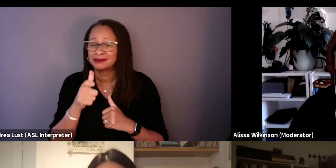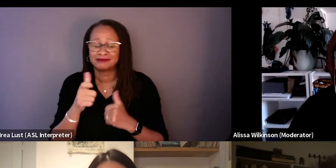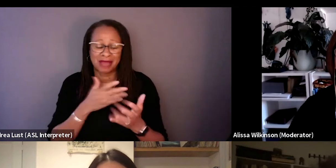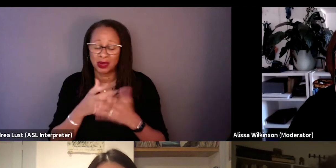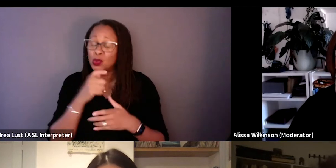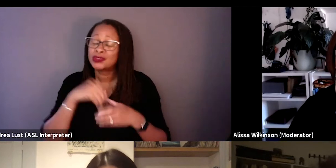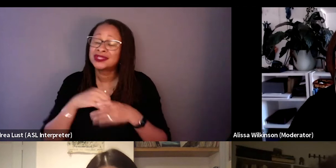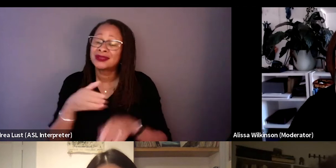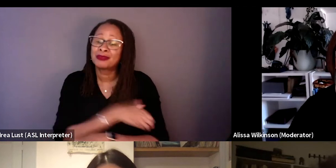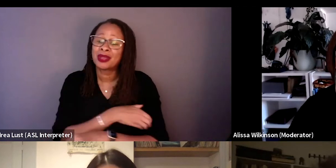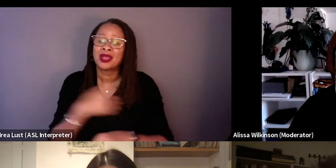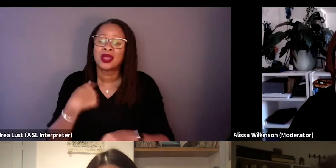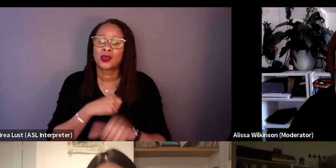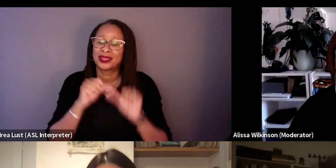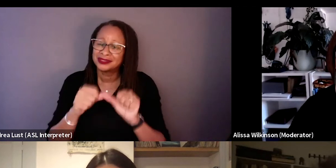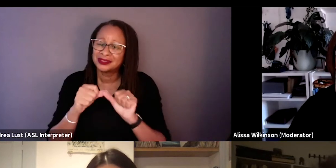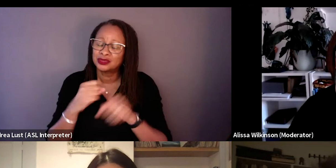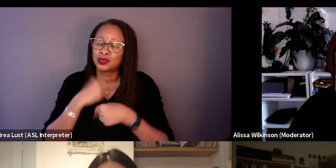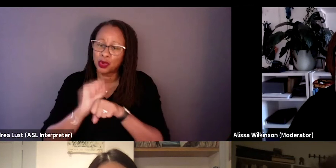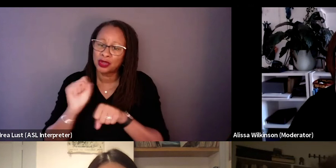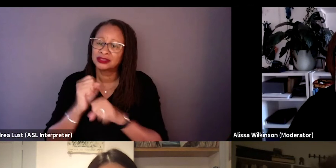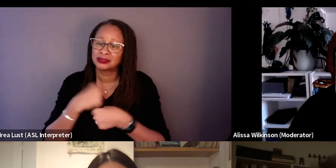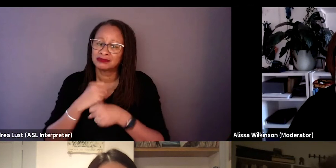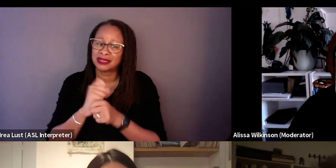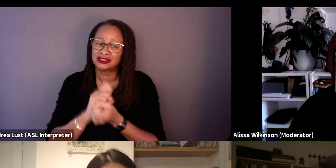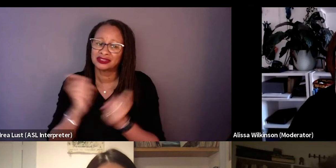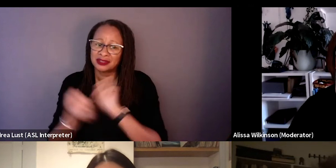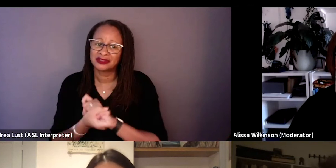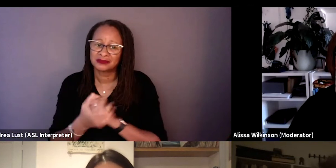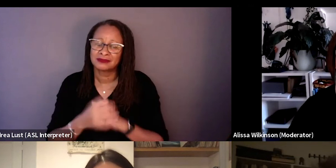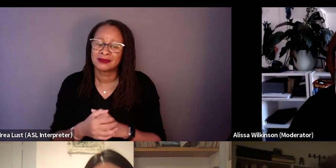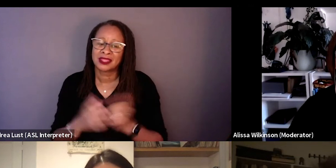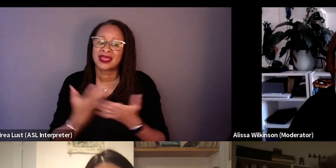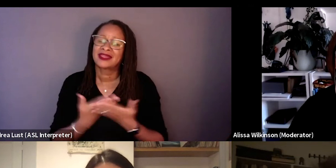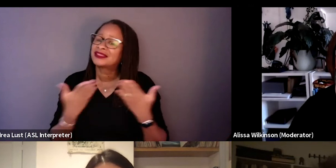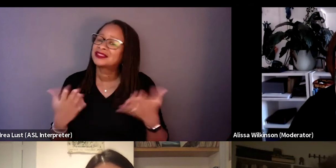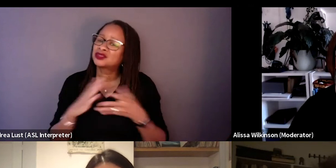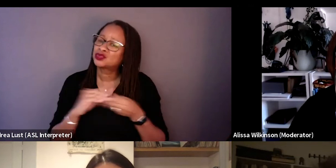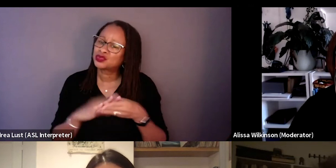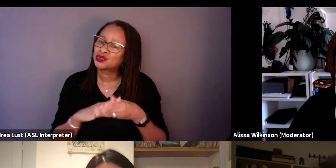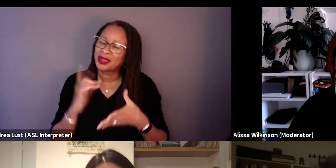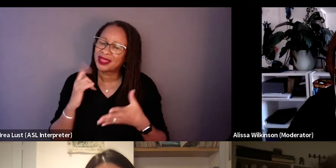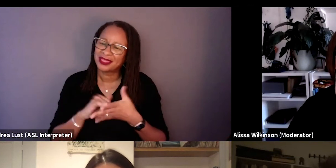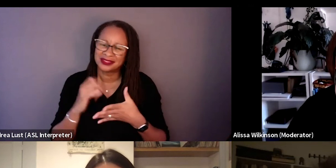We keep working to make a change. Yeah. This is, this is the story. This is the film.